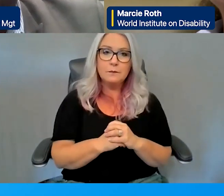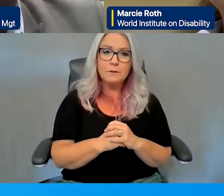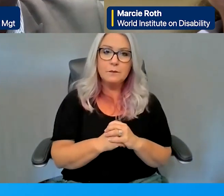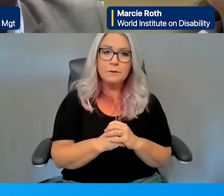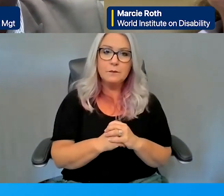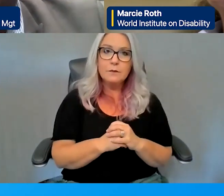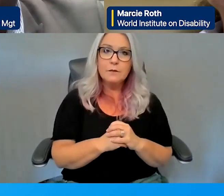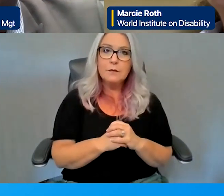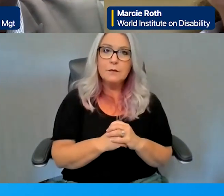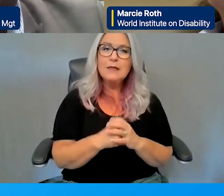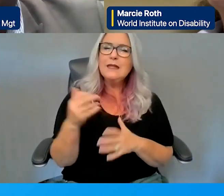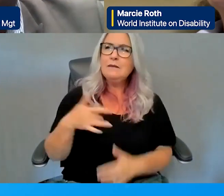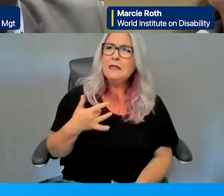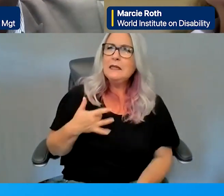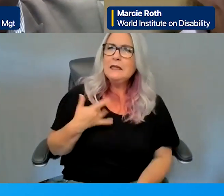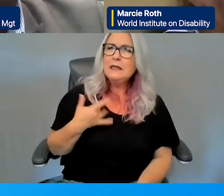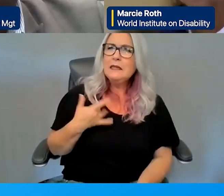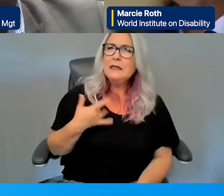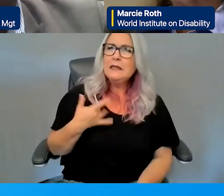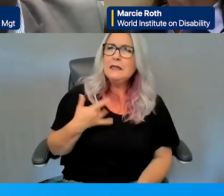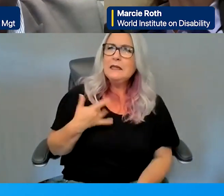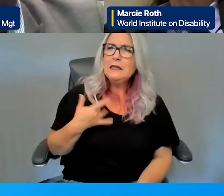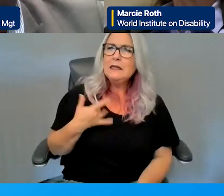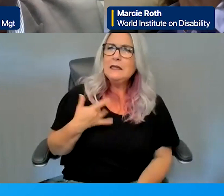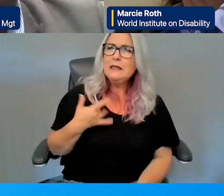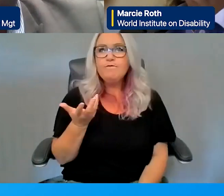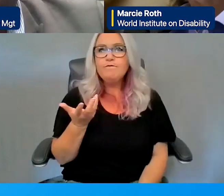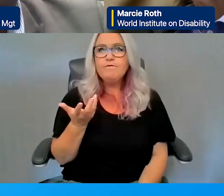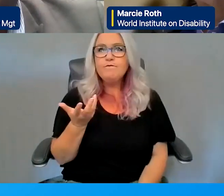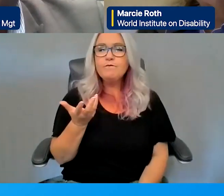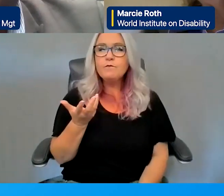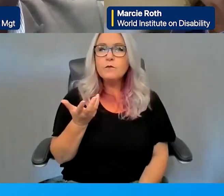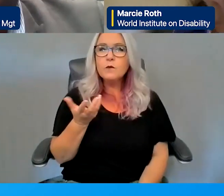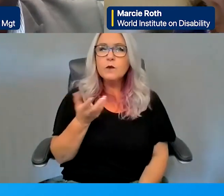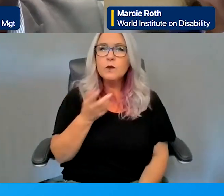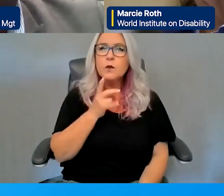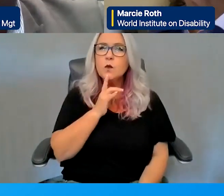be a real disconnect, you know,